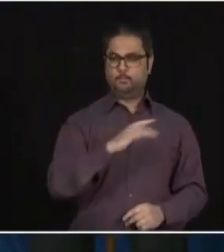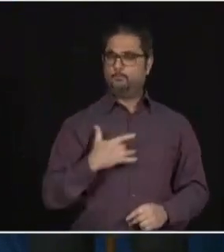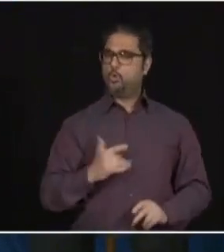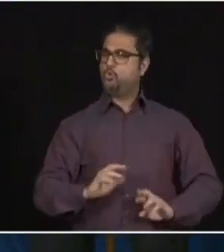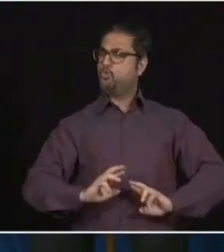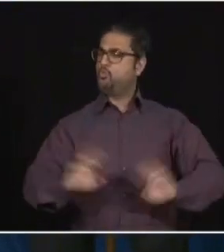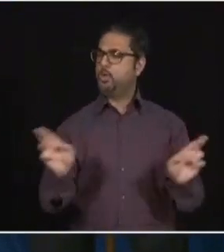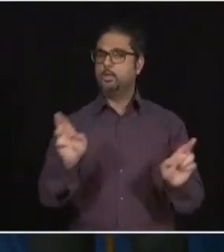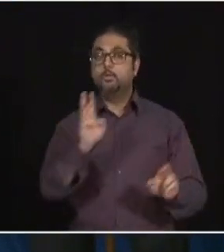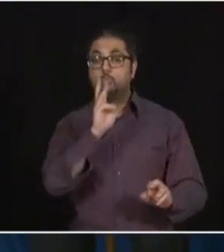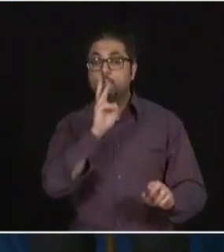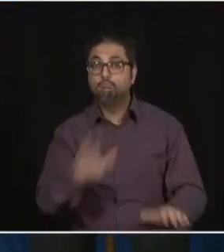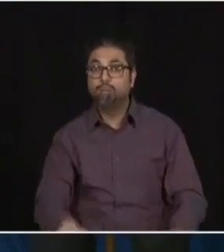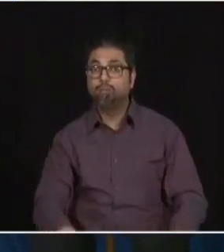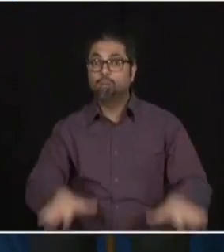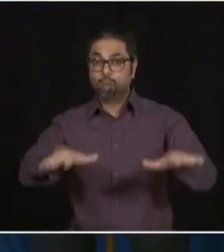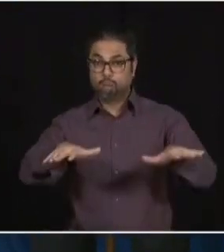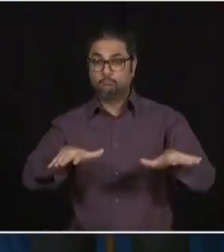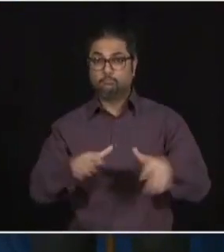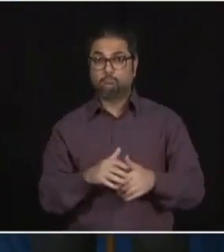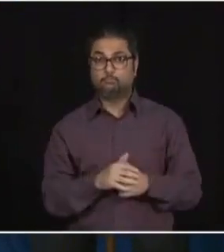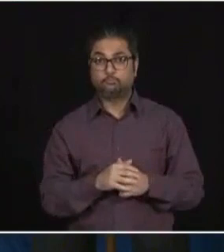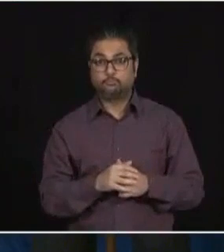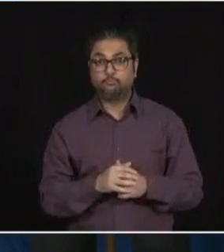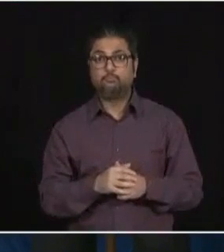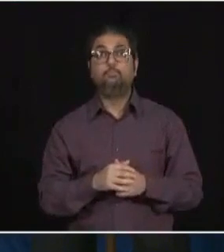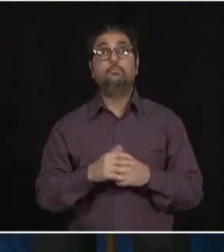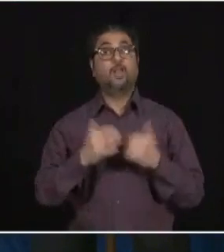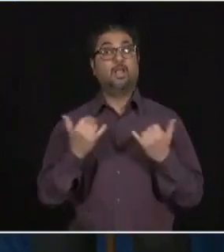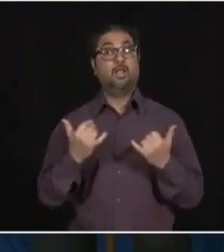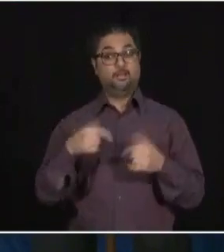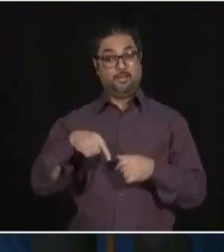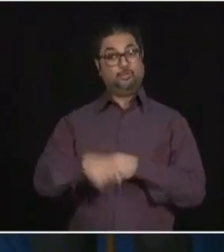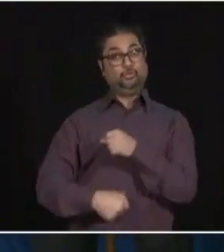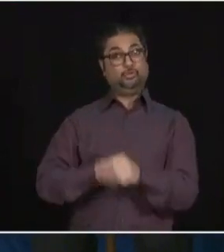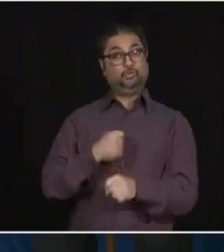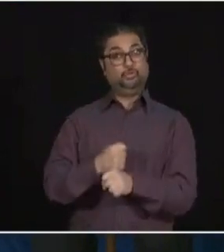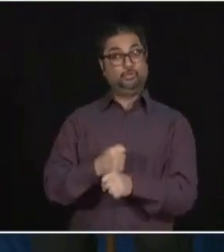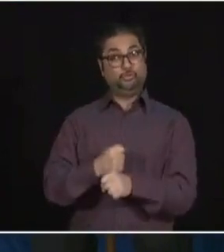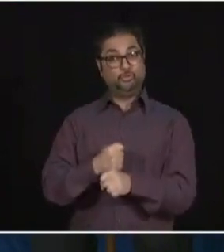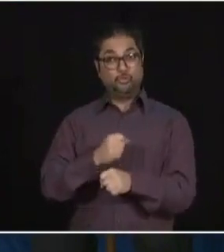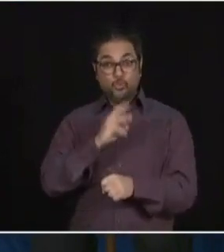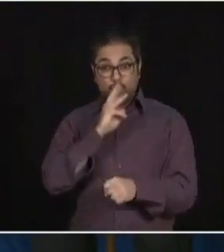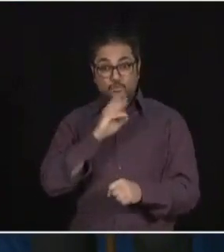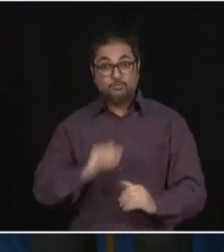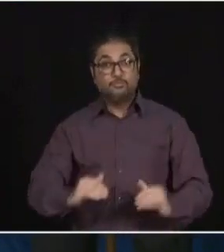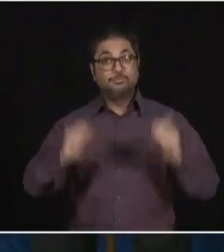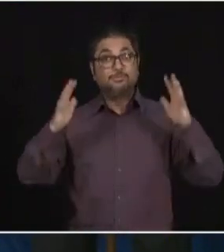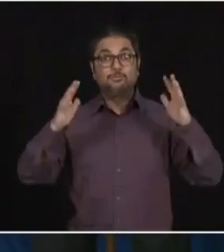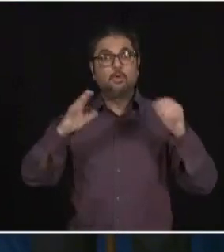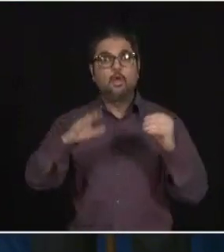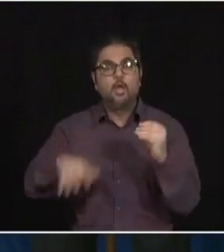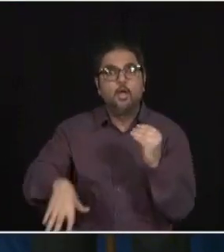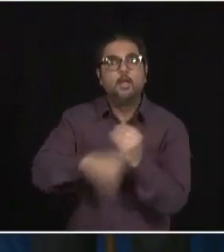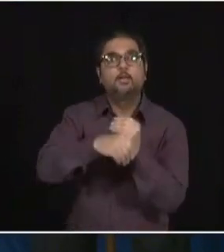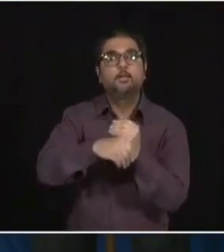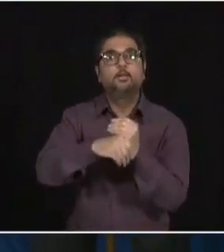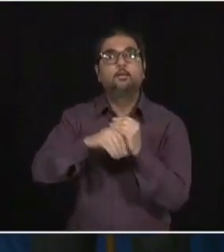But this year we needed to prepare for more than one rising water. Due to the COVID-19 outbreak, we had to